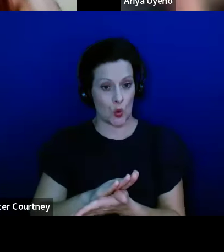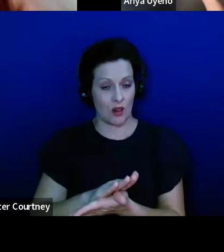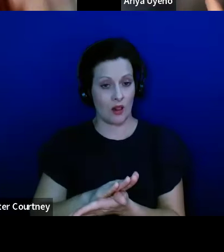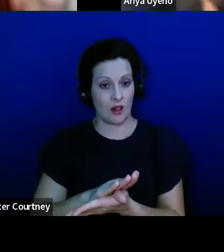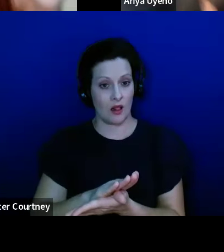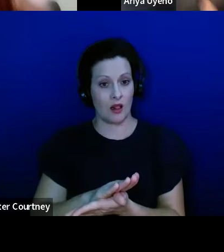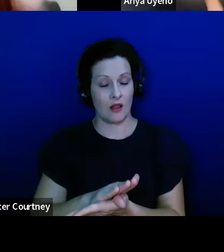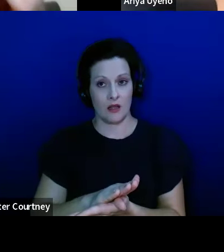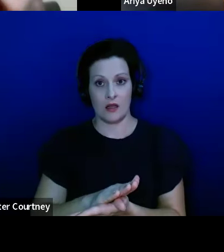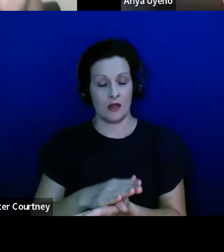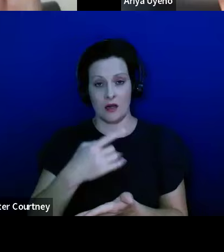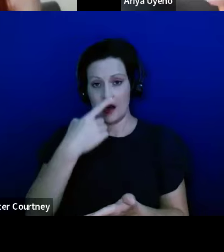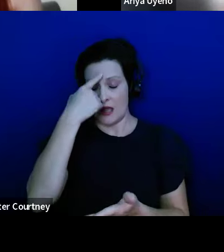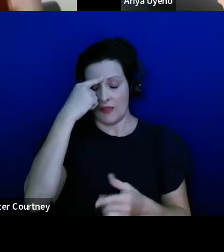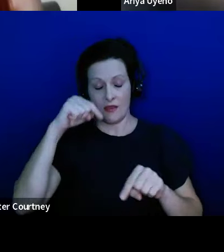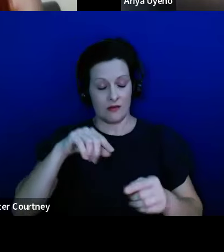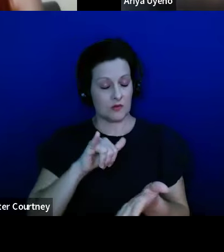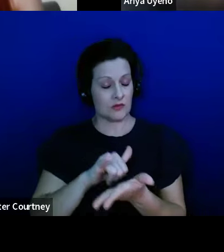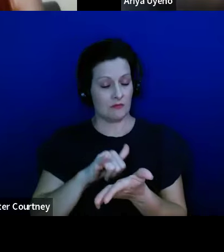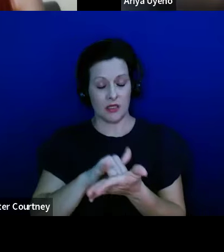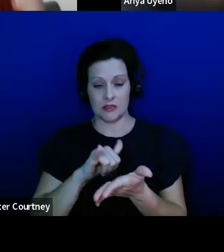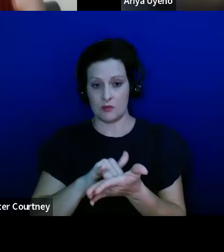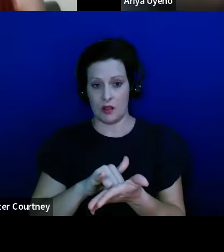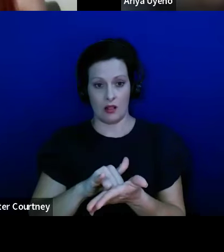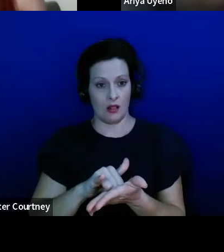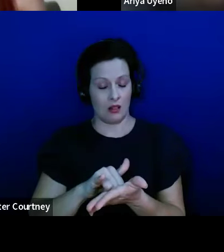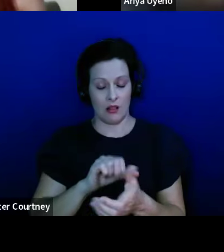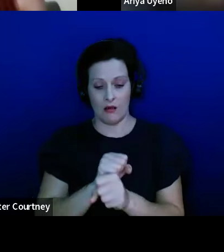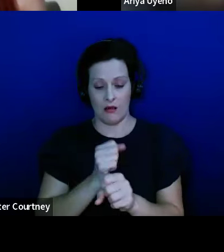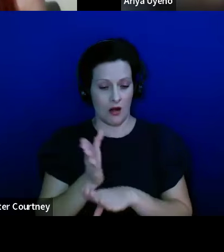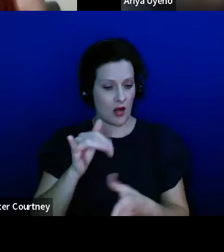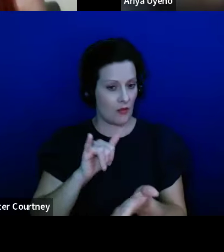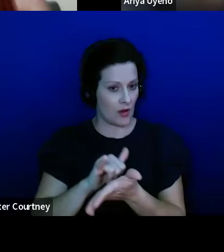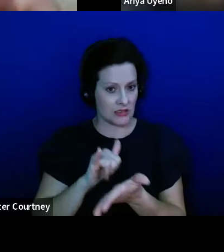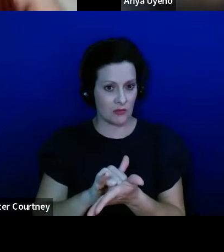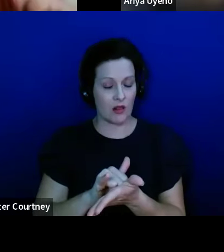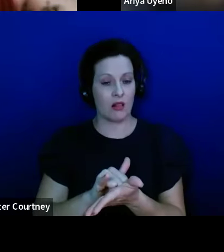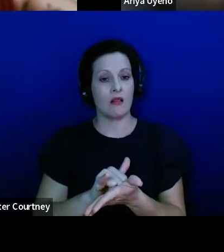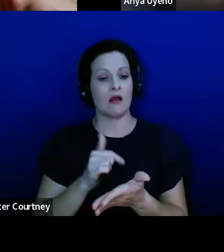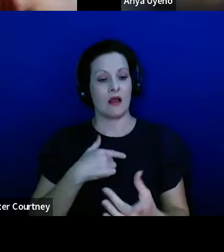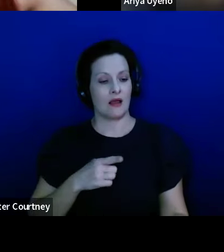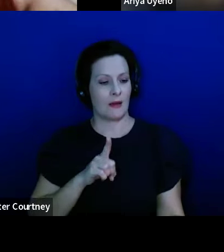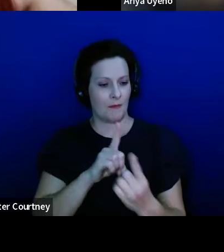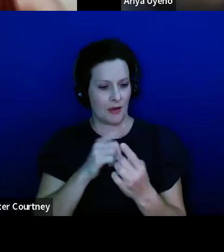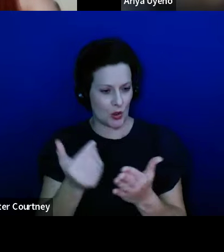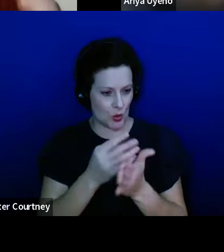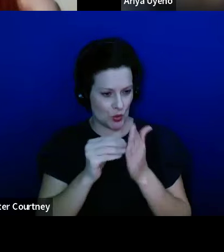from thinking it's a viable career for so long and every time I meet new students at a seminar